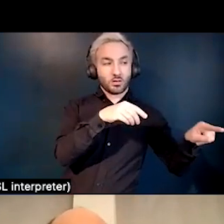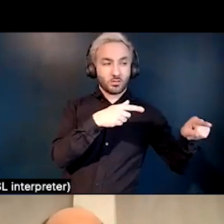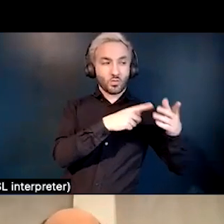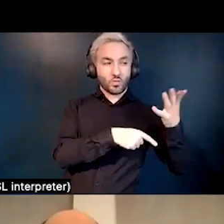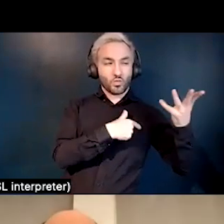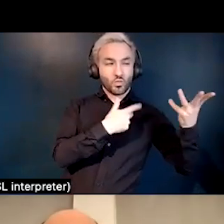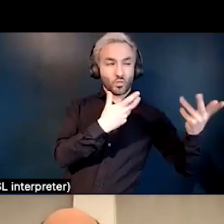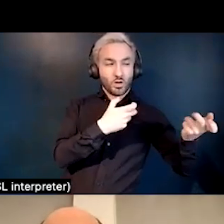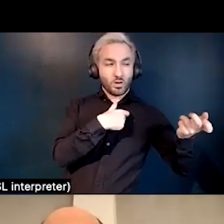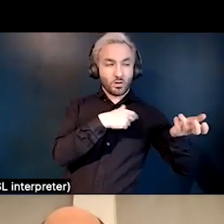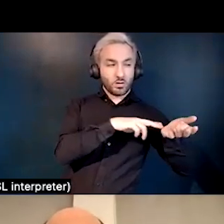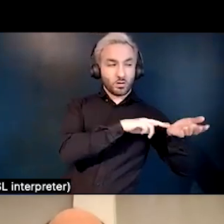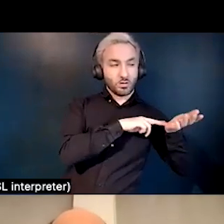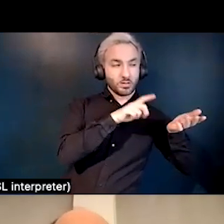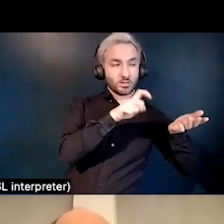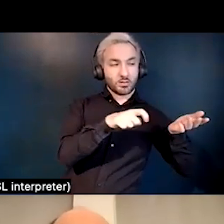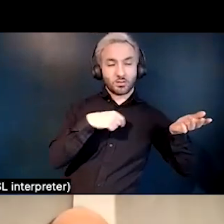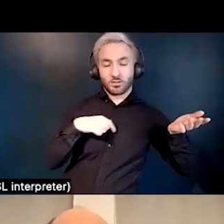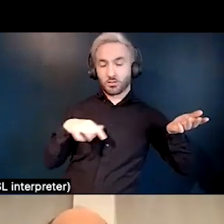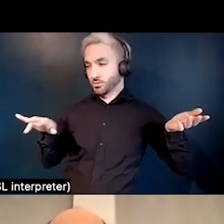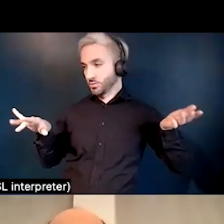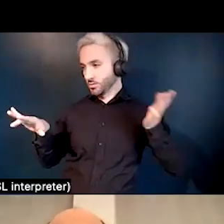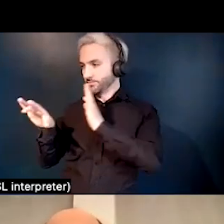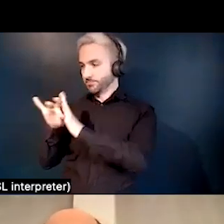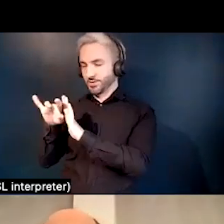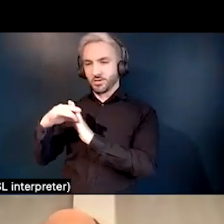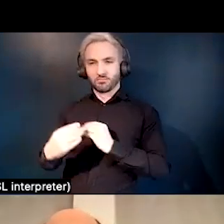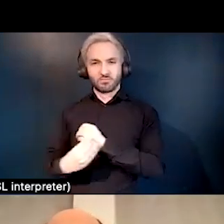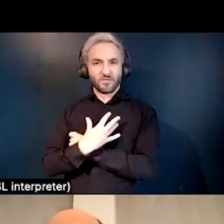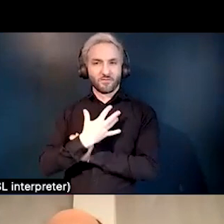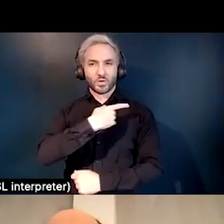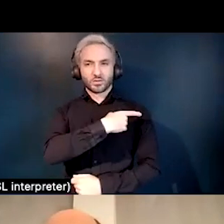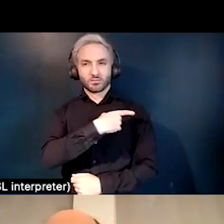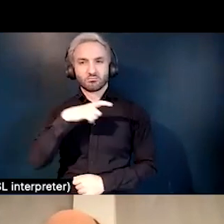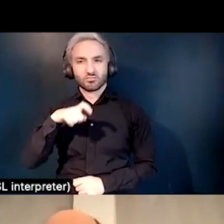and manage consumer information is going to be critical to companies throughout the supply chain.